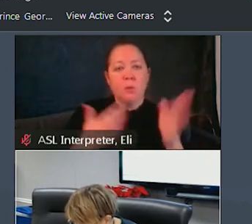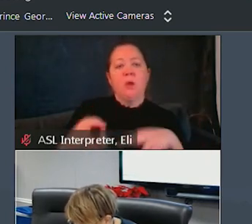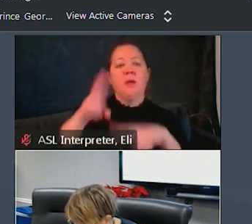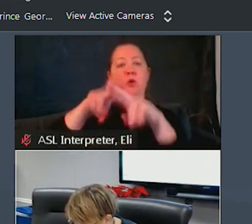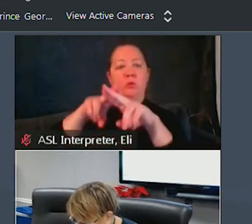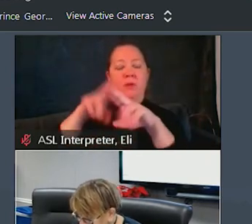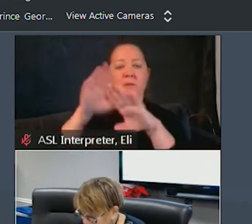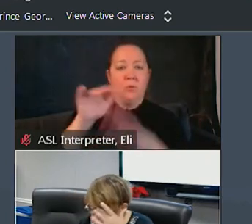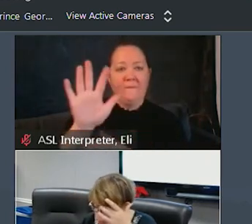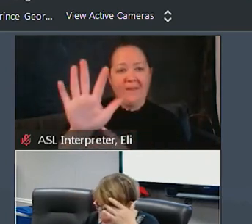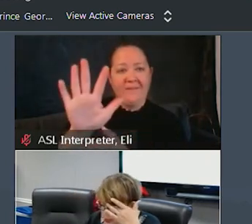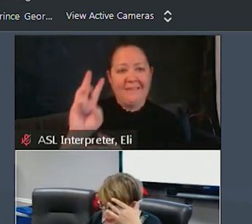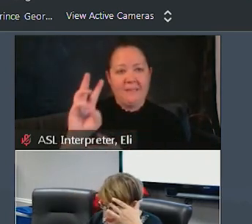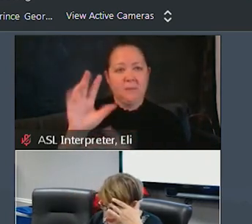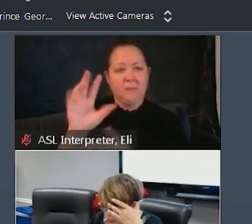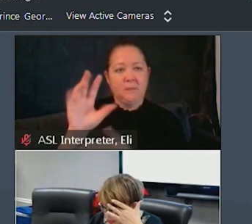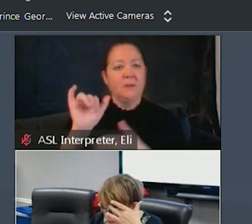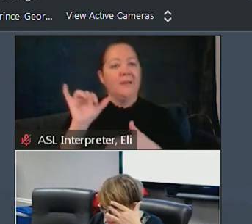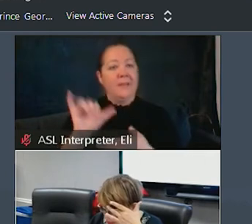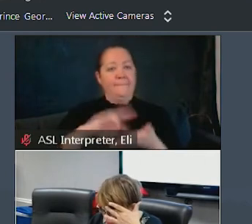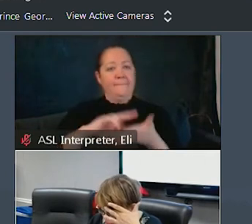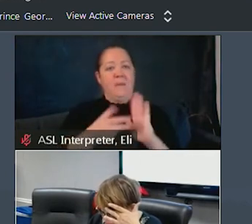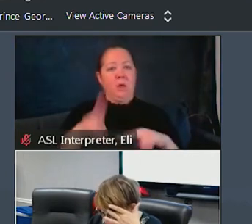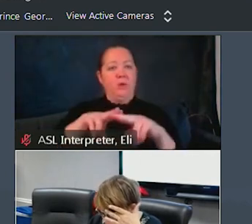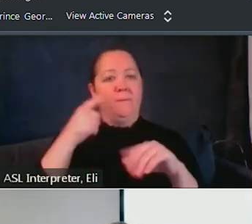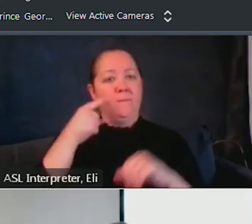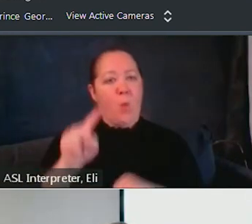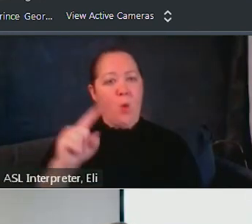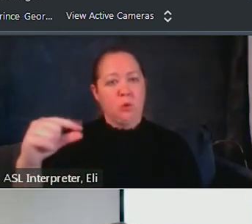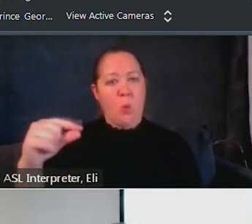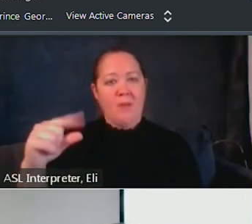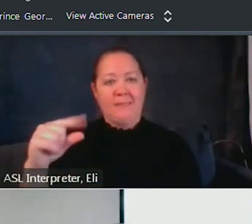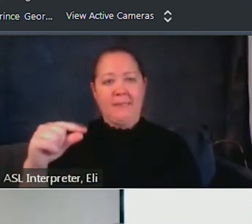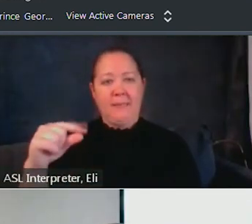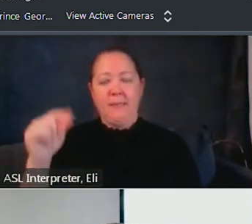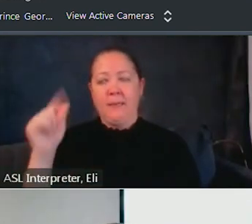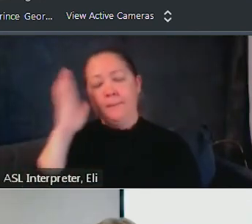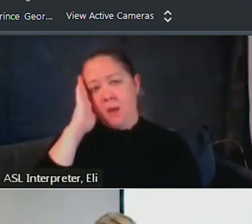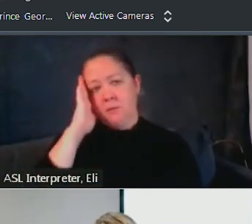Okay. And, and, and this proposal allows room for us or for amenities?